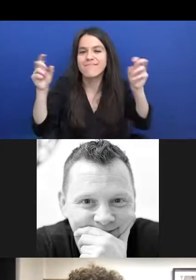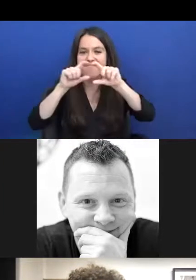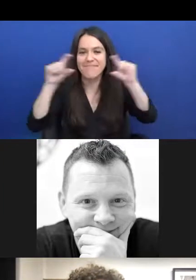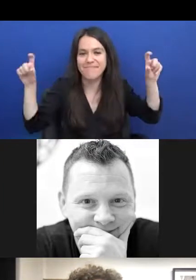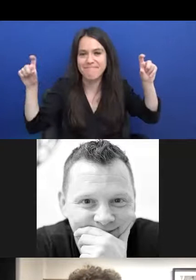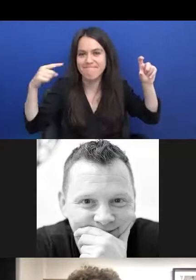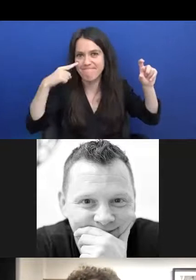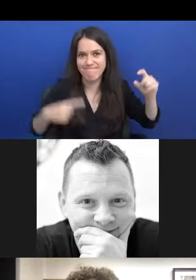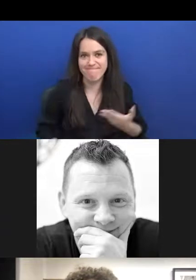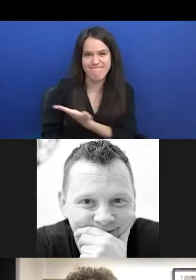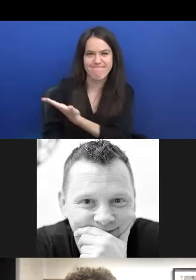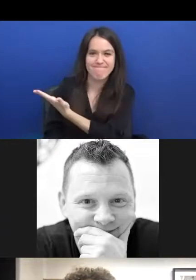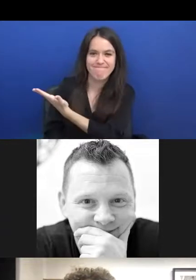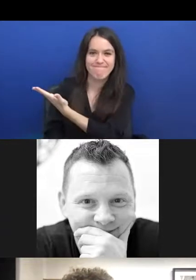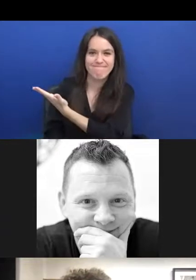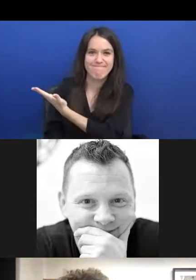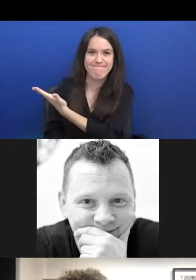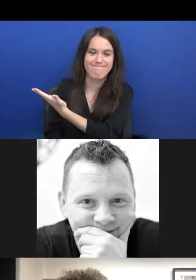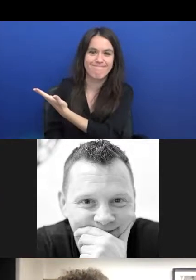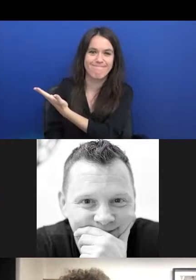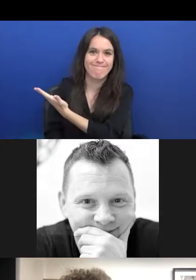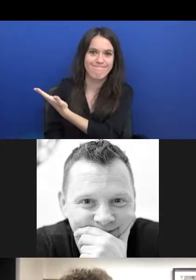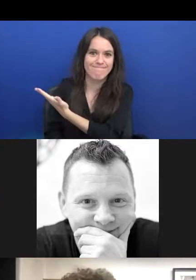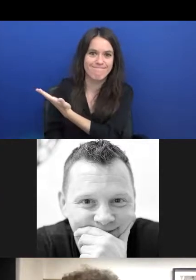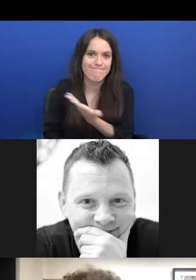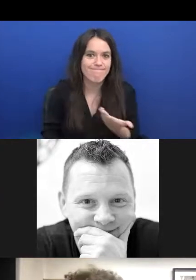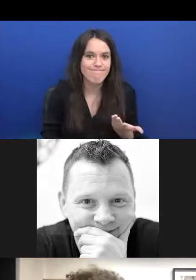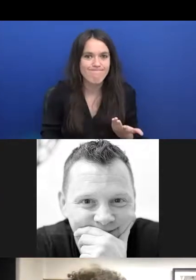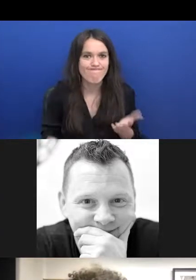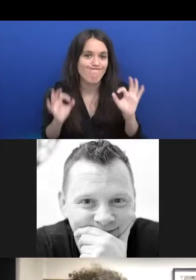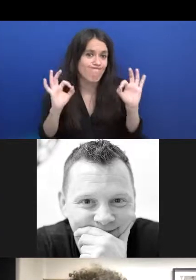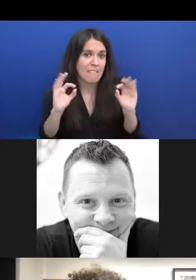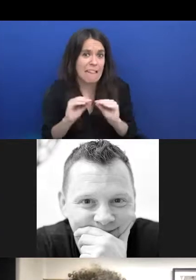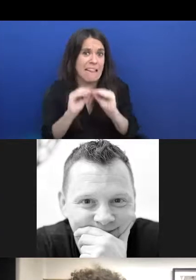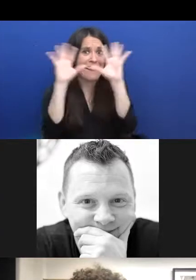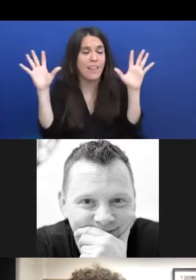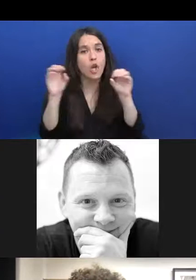no gaze that's not positioned this is often taken to be about the inherently political